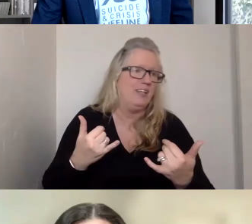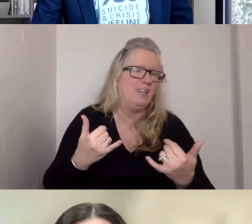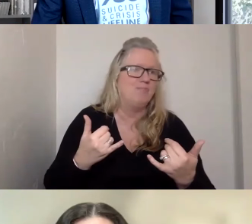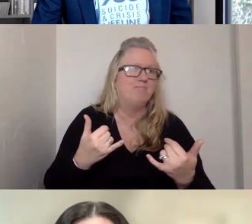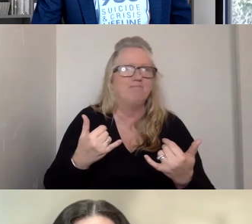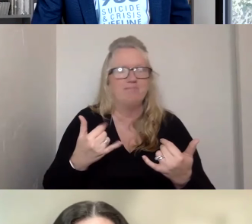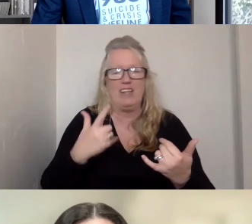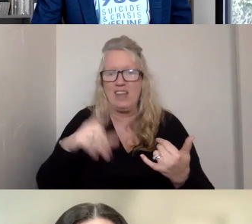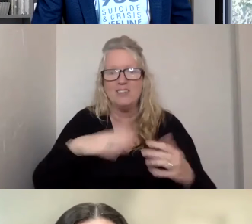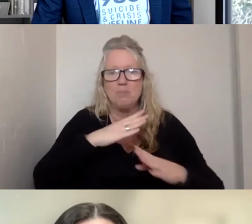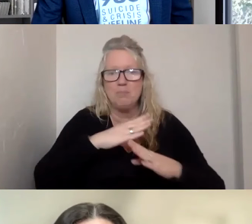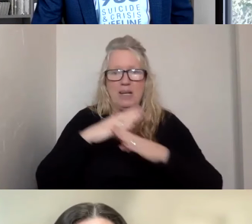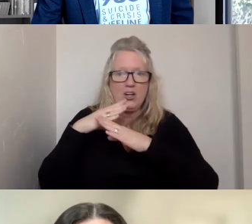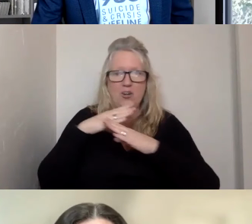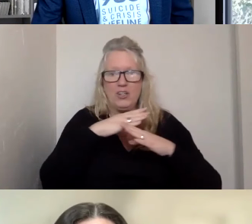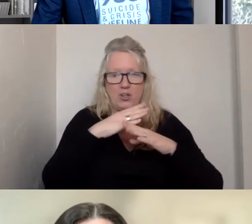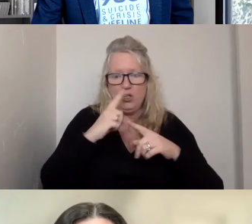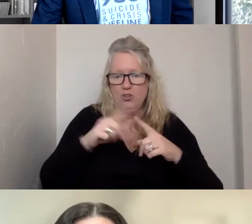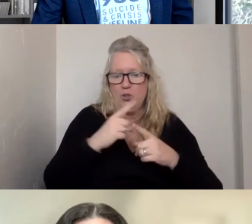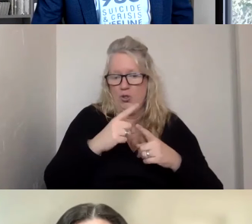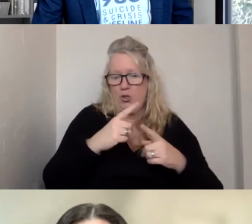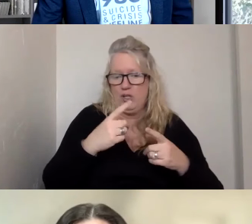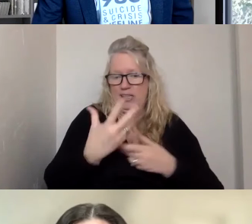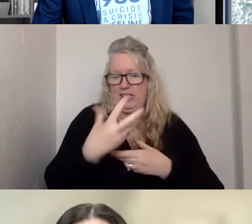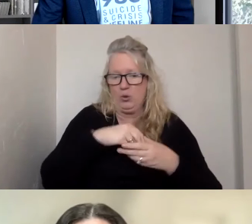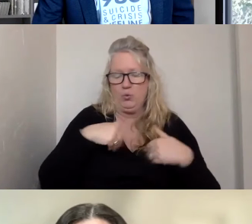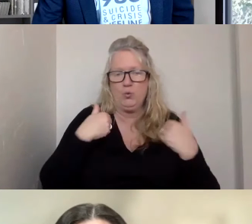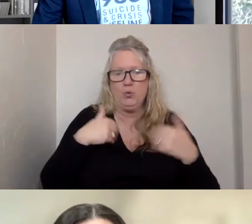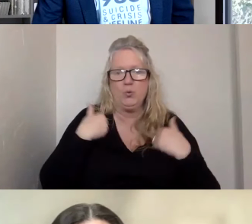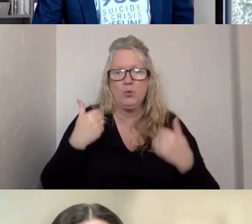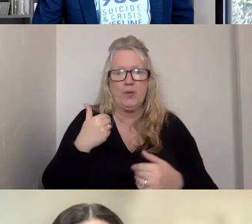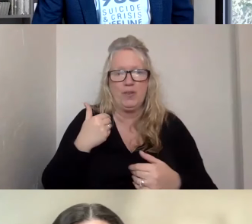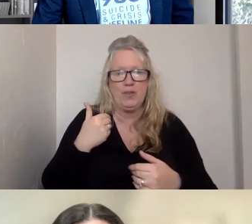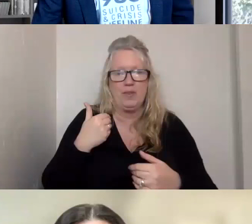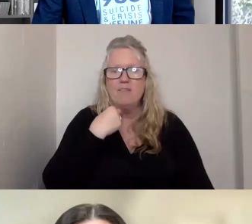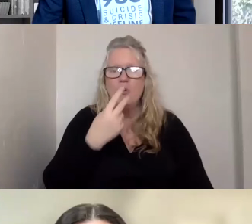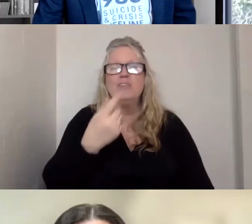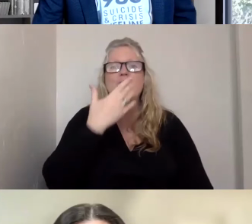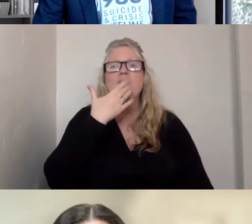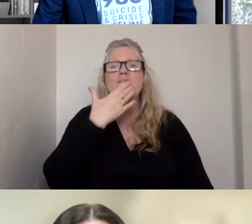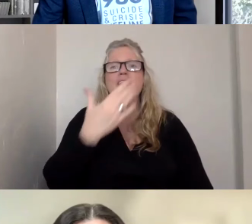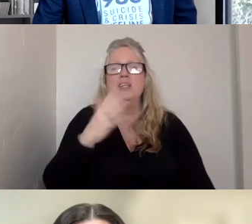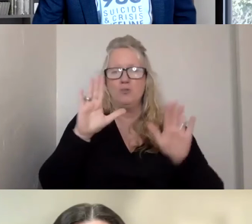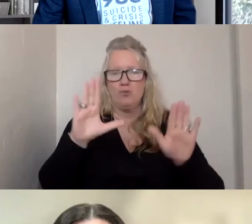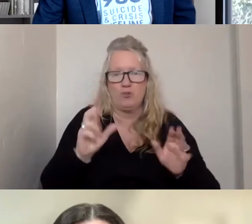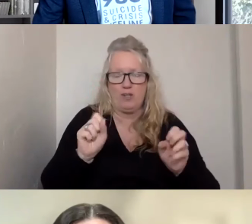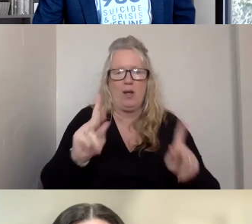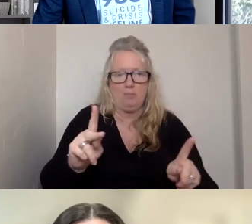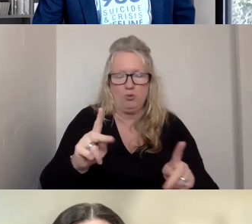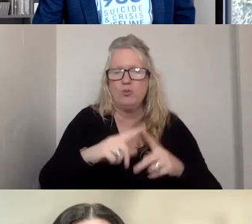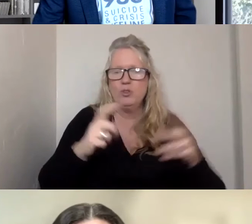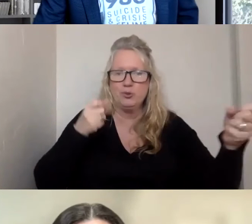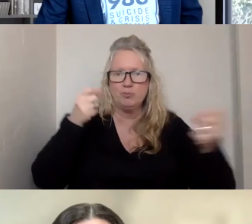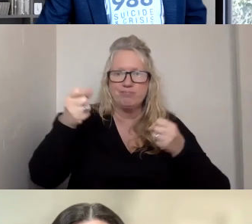A BARRIER FOR INCLUDING VOICES AND THIS IS A GREAT OPPORTUNITY TO BRING IN YOUTH VOICE. THANK YOU.